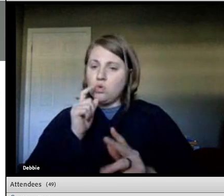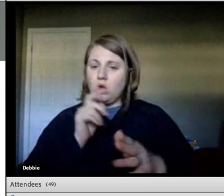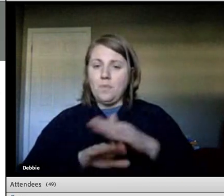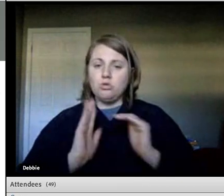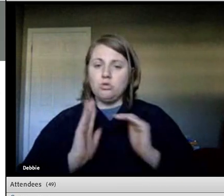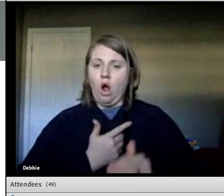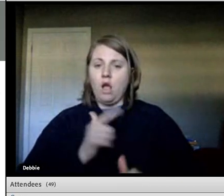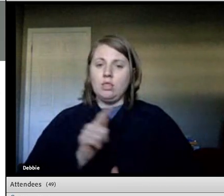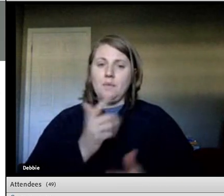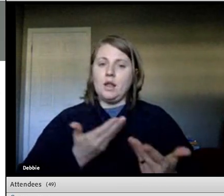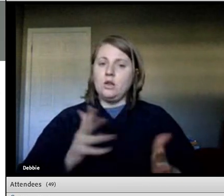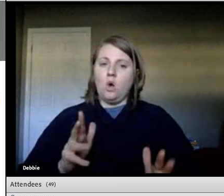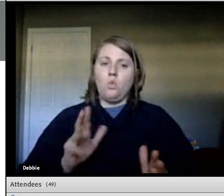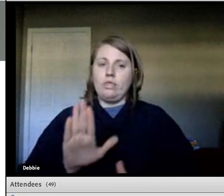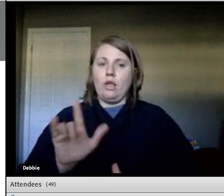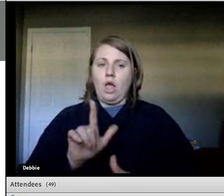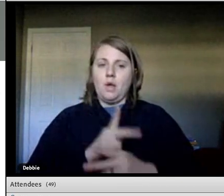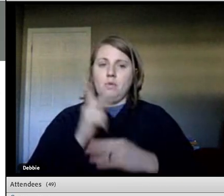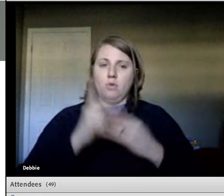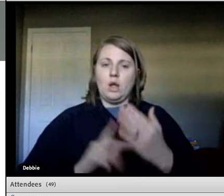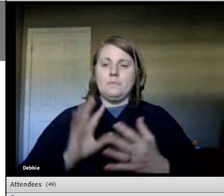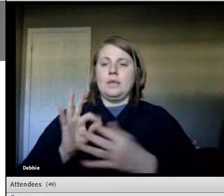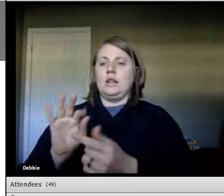and we might not want that either. We might not want to know that much about the people